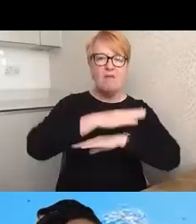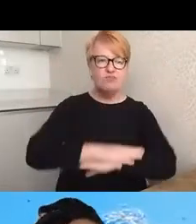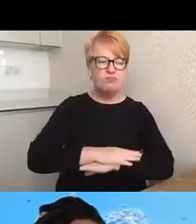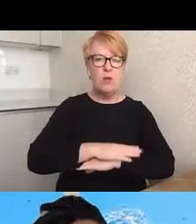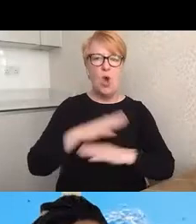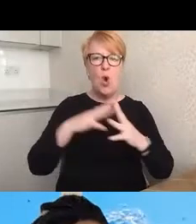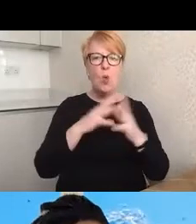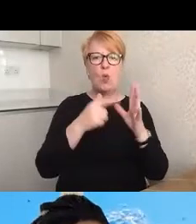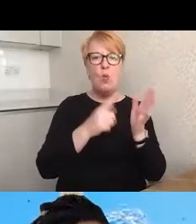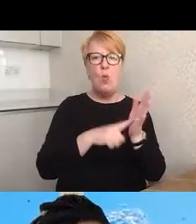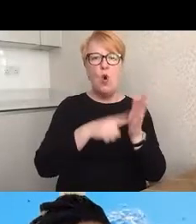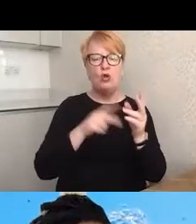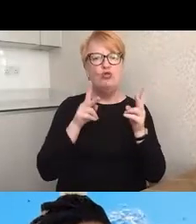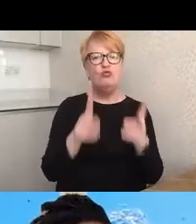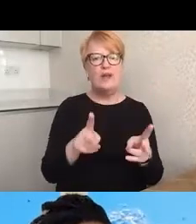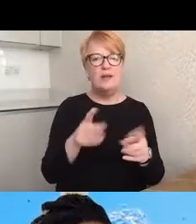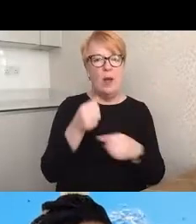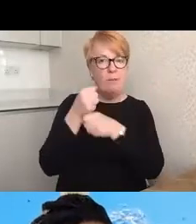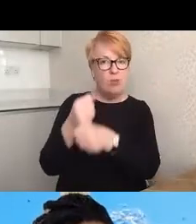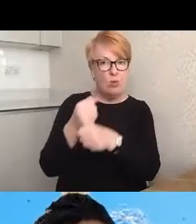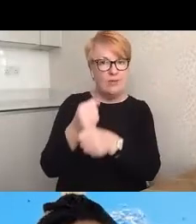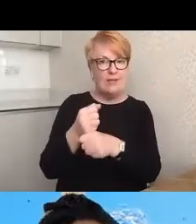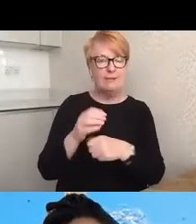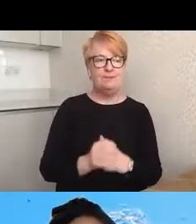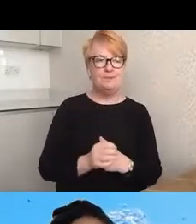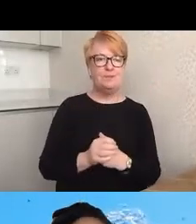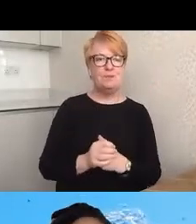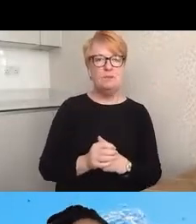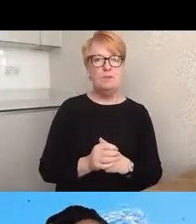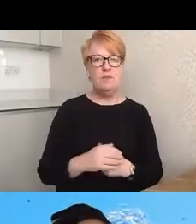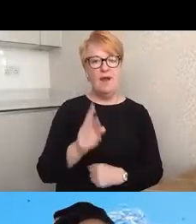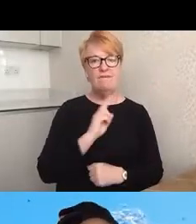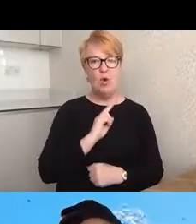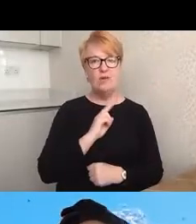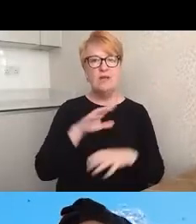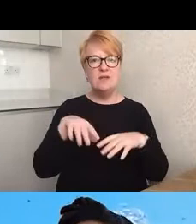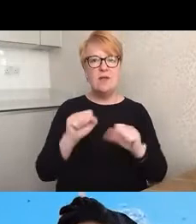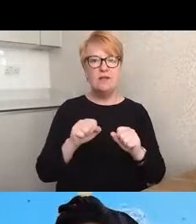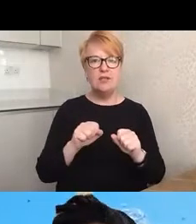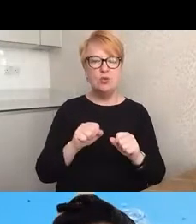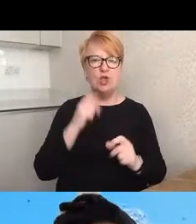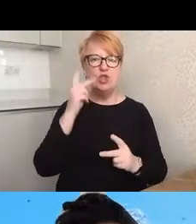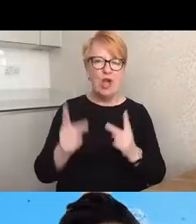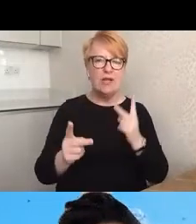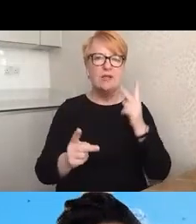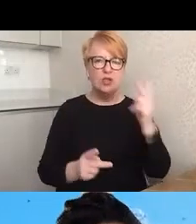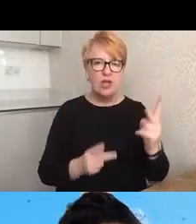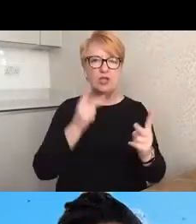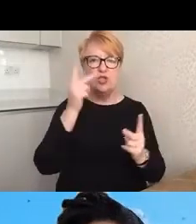where these voices would carry through a chant to transmit information over a large space.